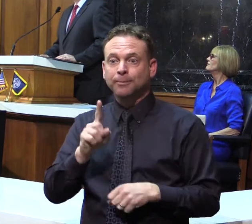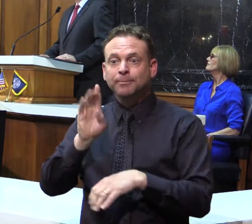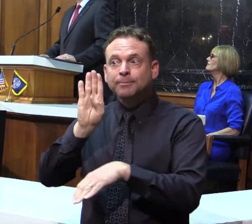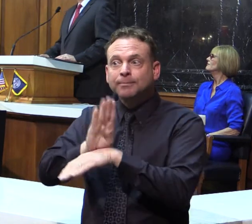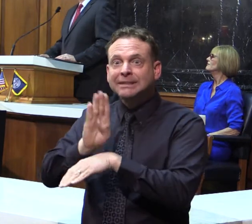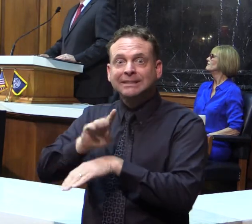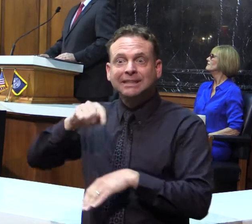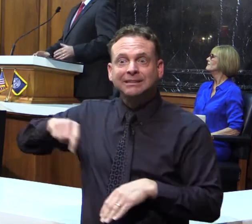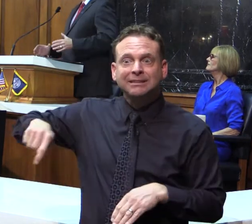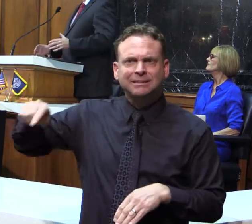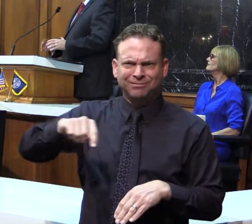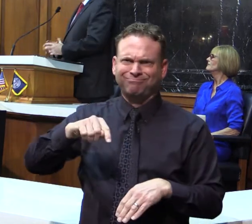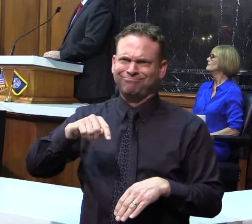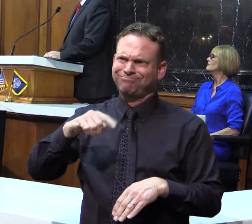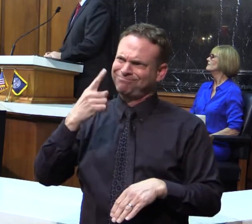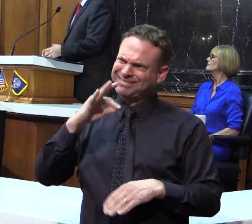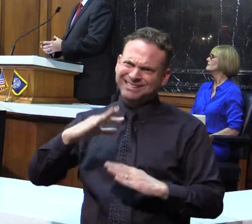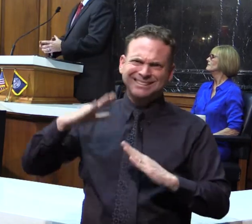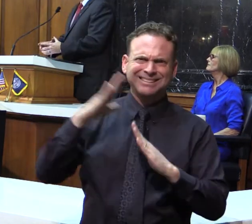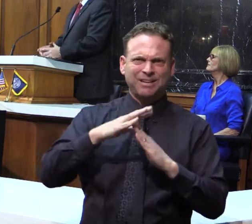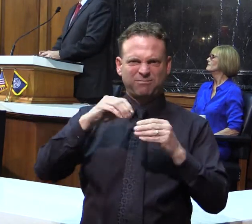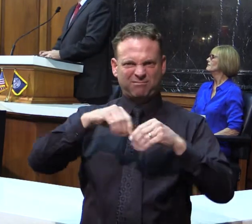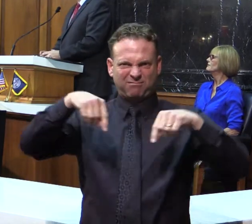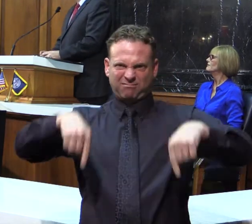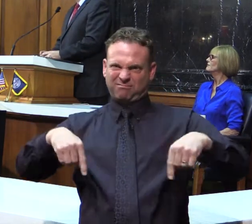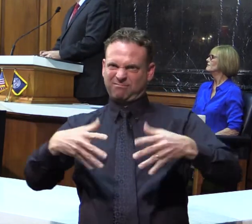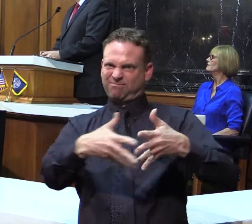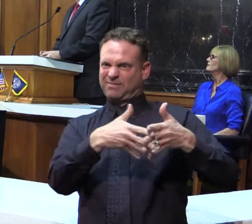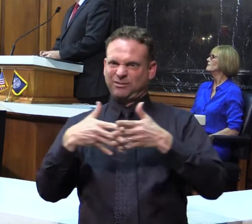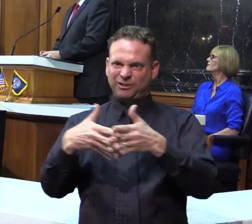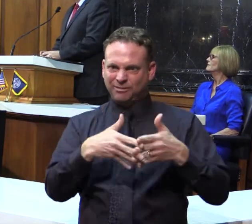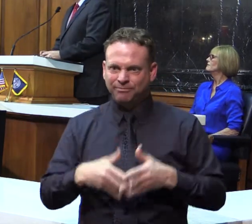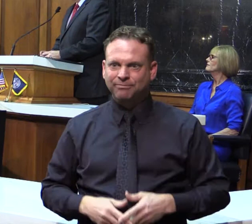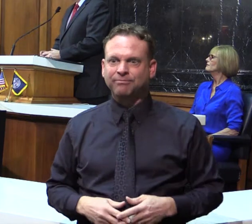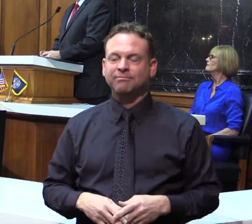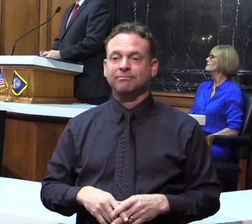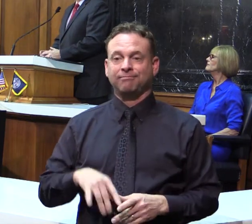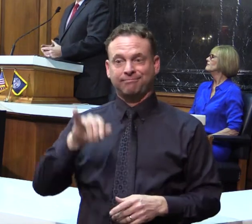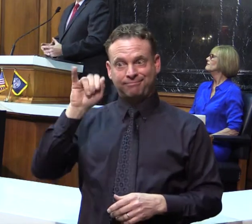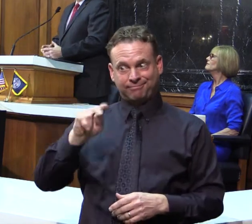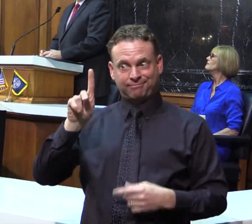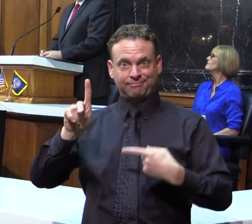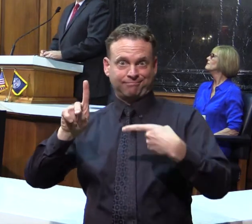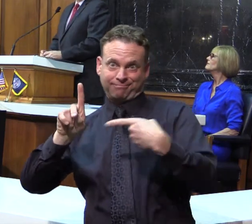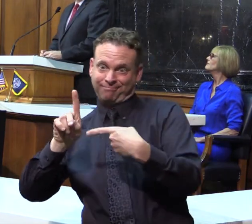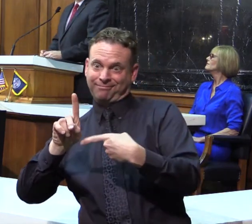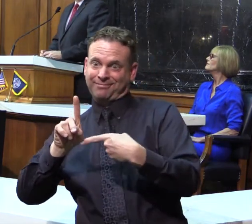• that Hoosiers have the tools they need to take advantage of growing opportunities